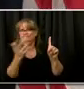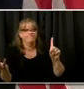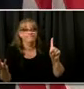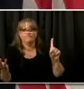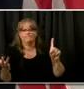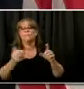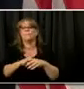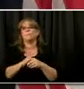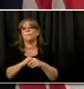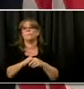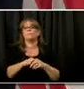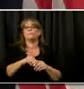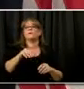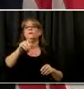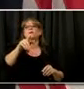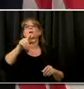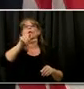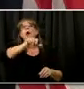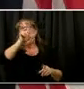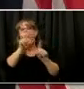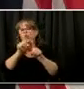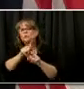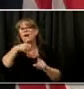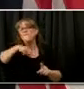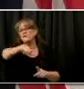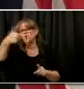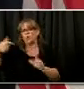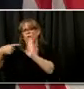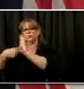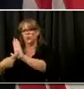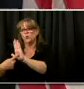shows that learning loss is greatest in the earlier grades and particularly preschool through